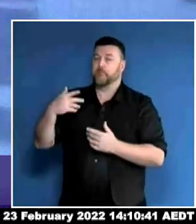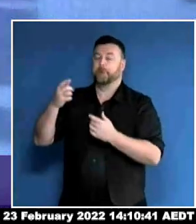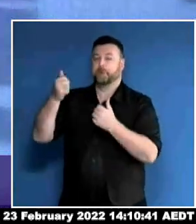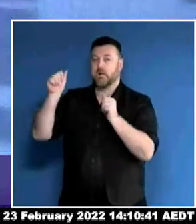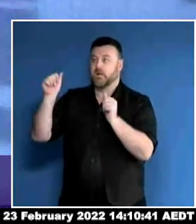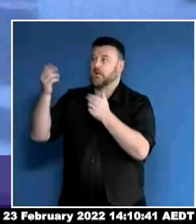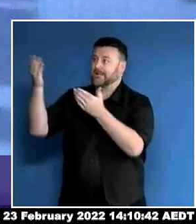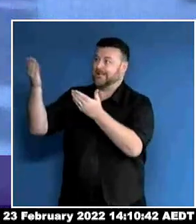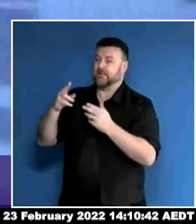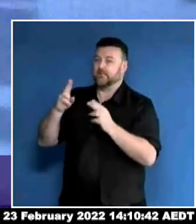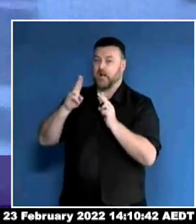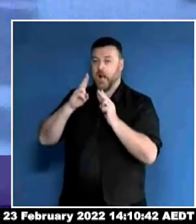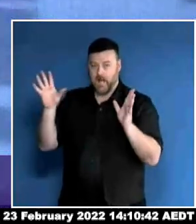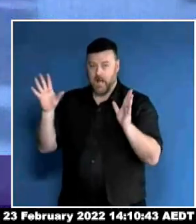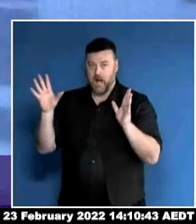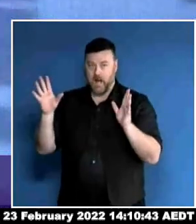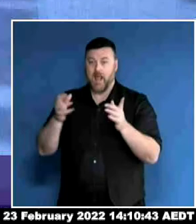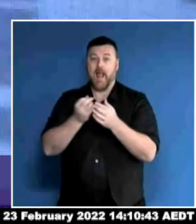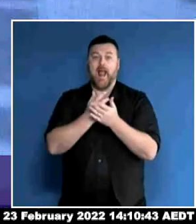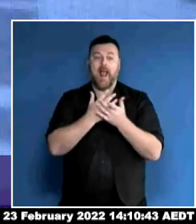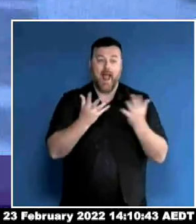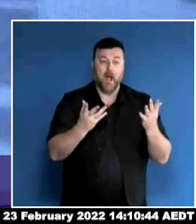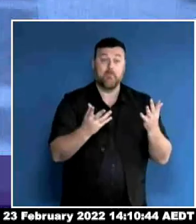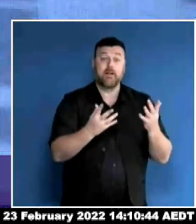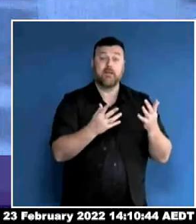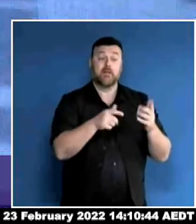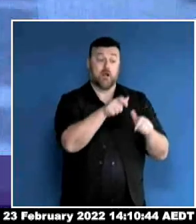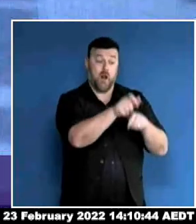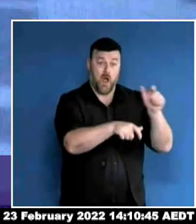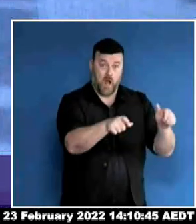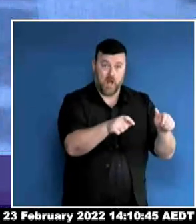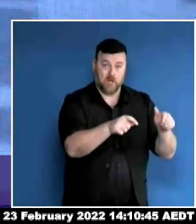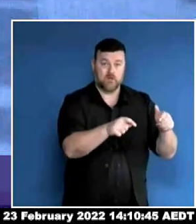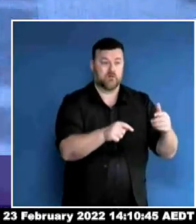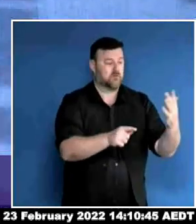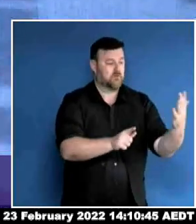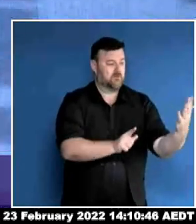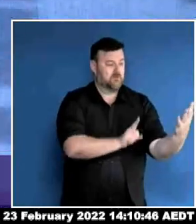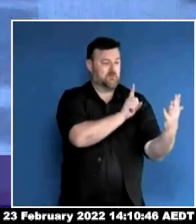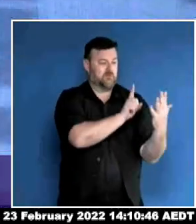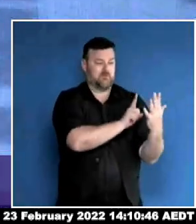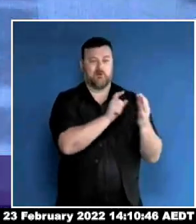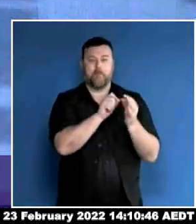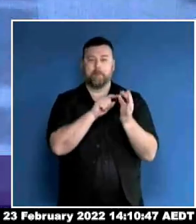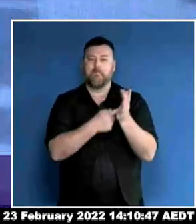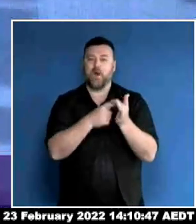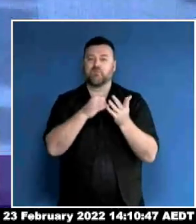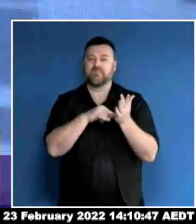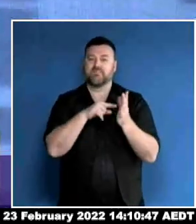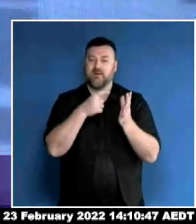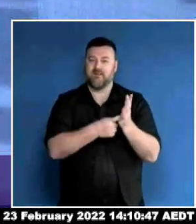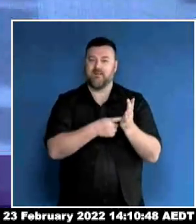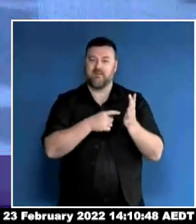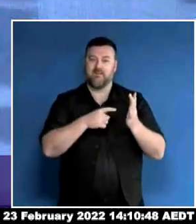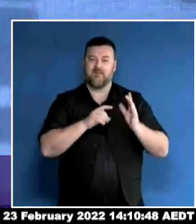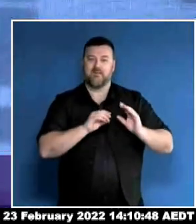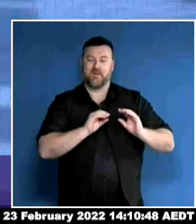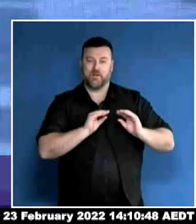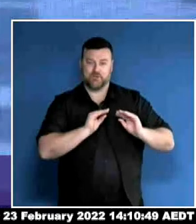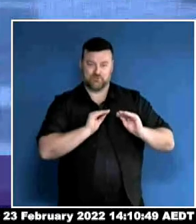participants. Coming to training of the participants,